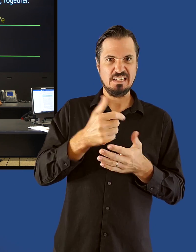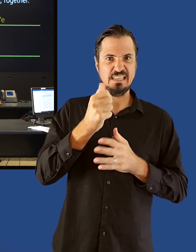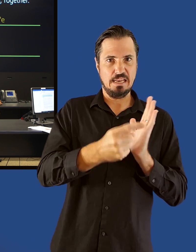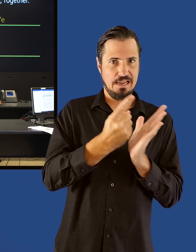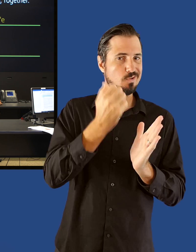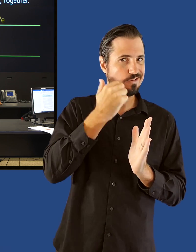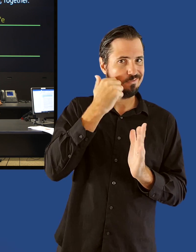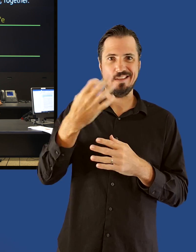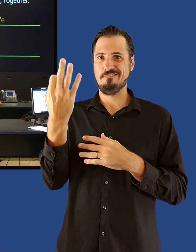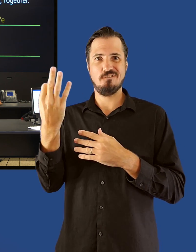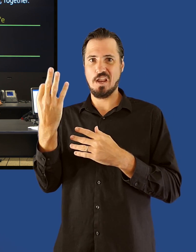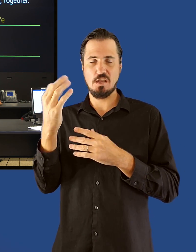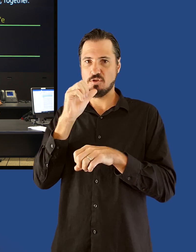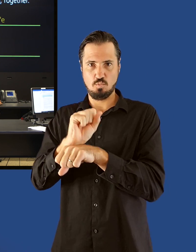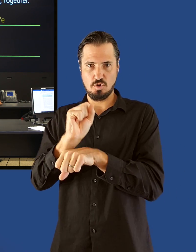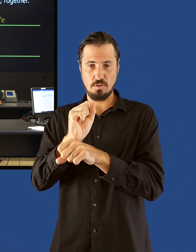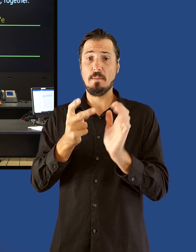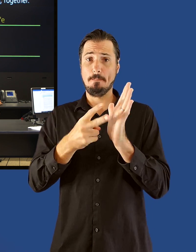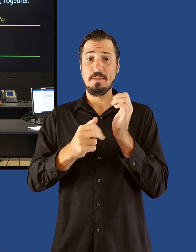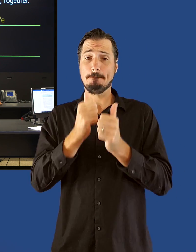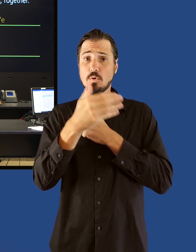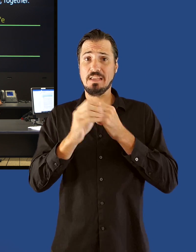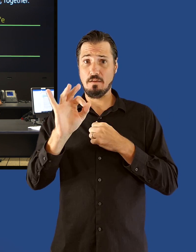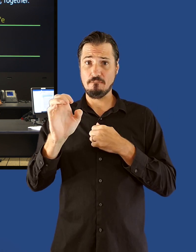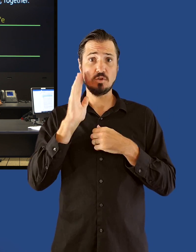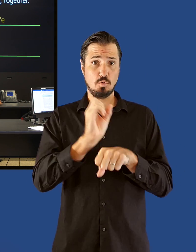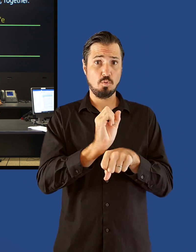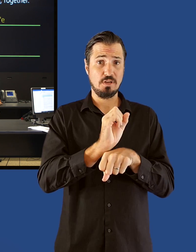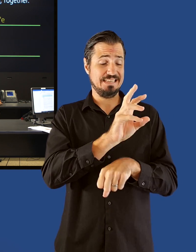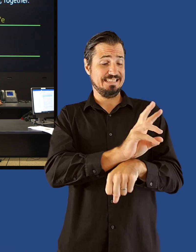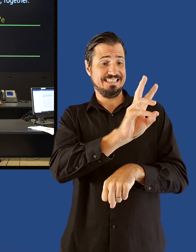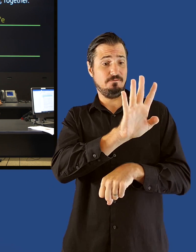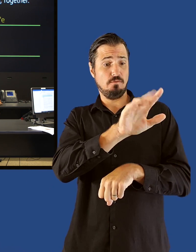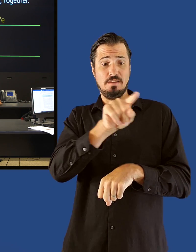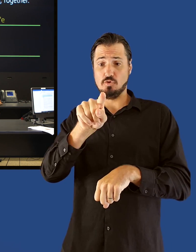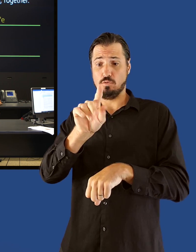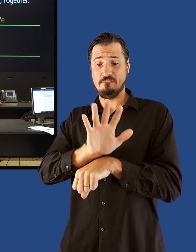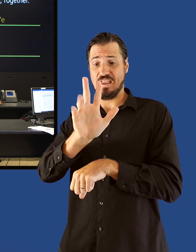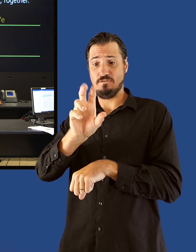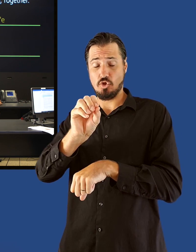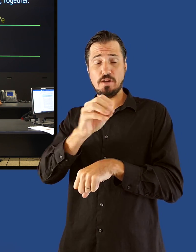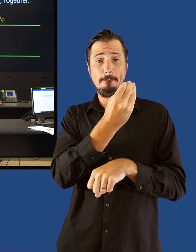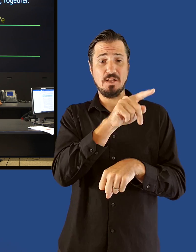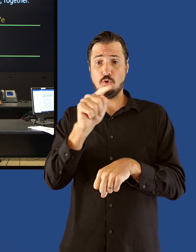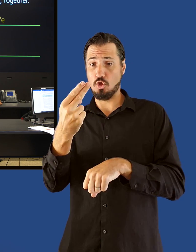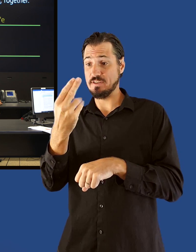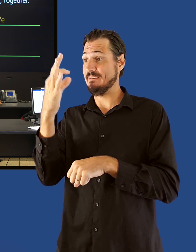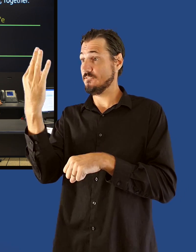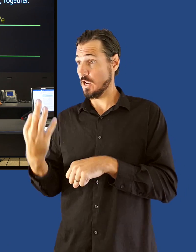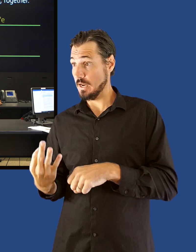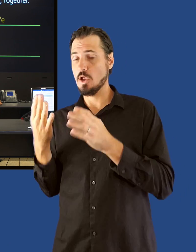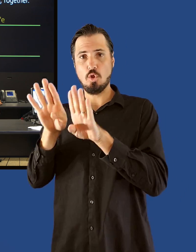This means that most county offices will be staffed from 6:45 a.m. to 5:30 p.m. Monday through Thursday, and closed on Fridays.